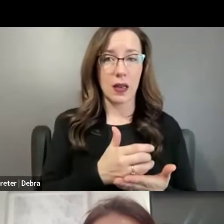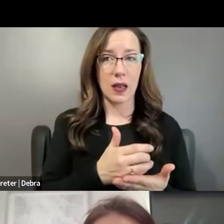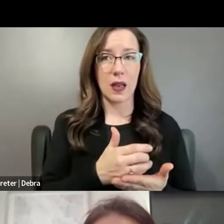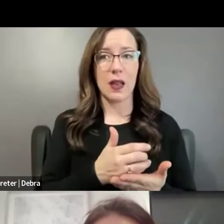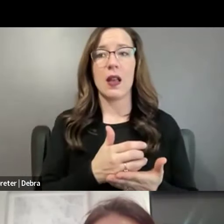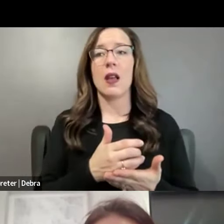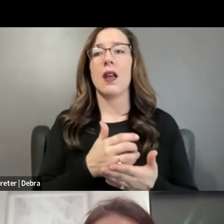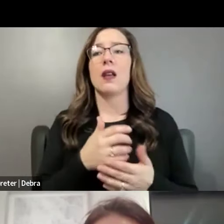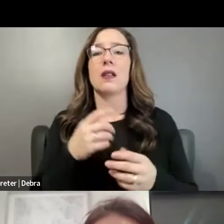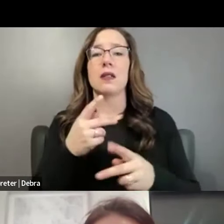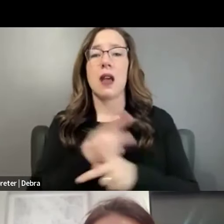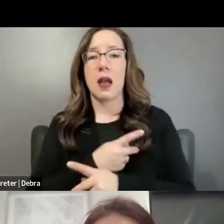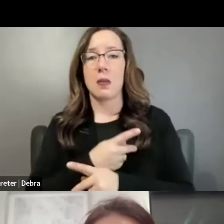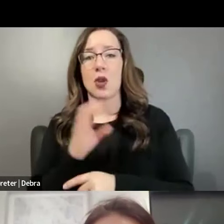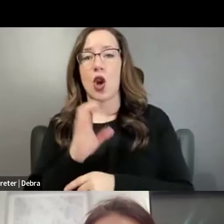or the cost times the emission factor.